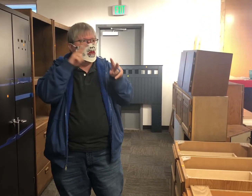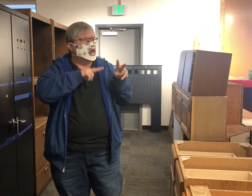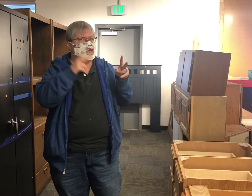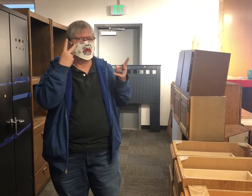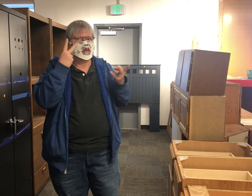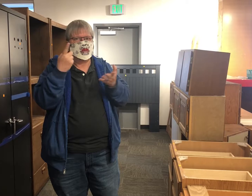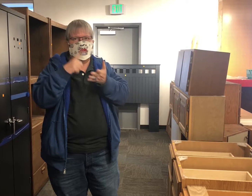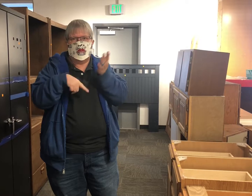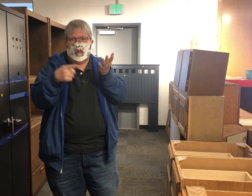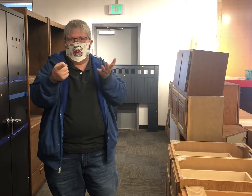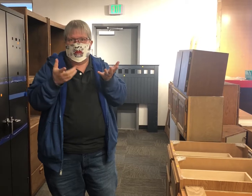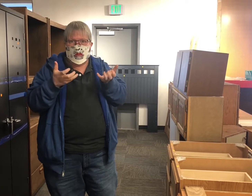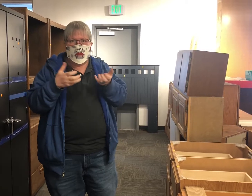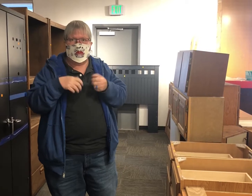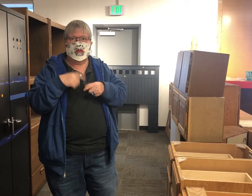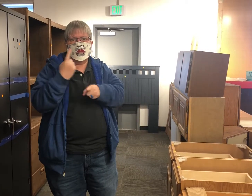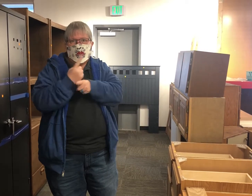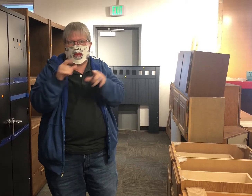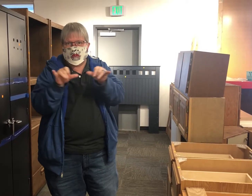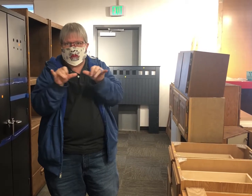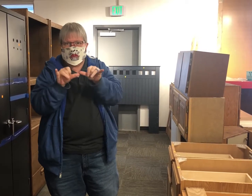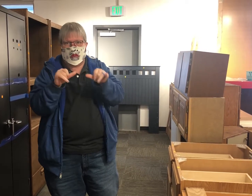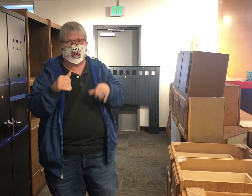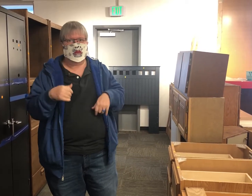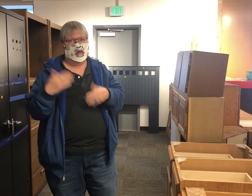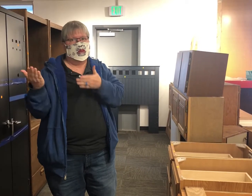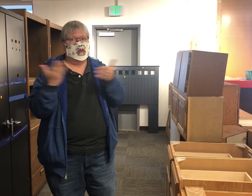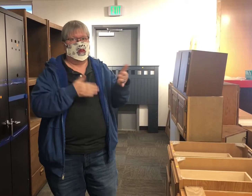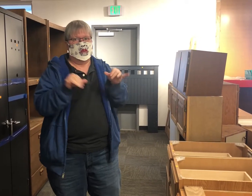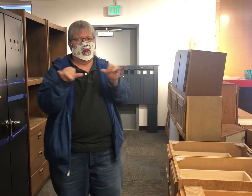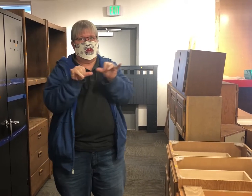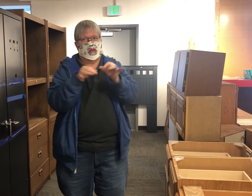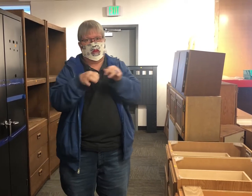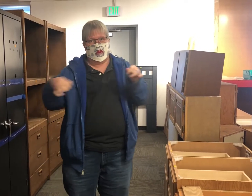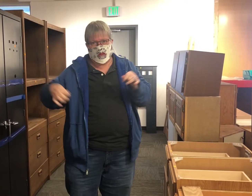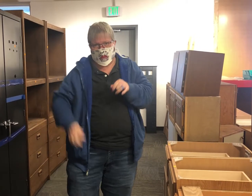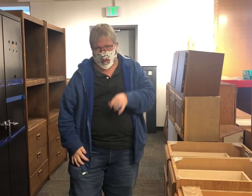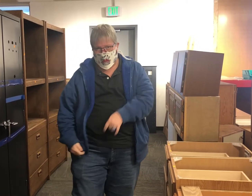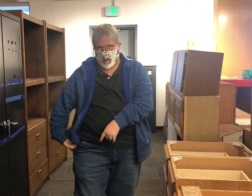that you can look at, see what you want, make sure it's the right size. We brought a tape measure.